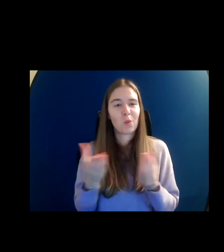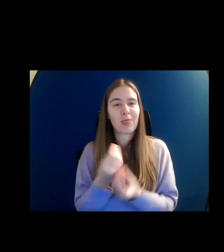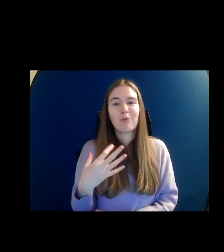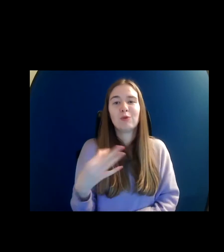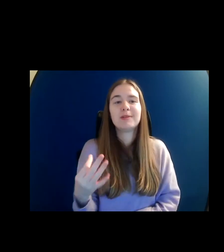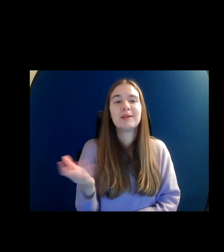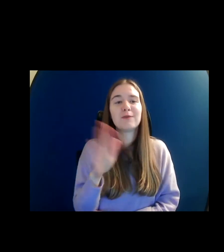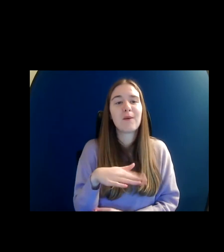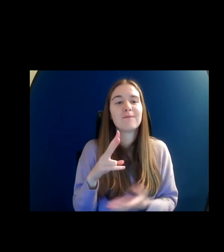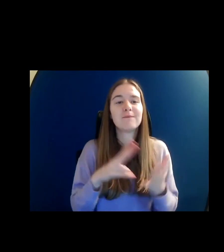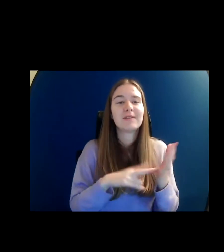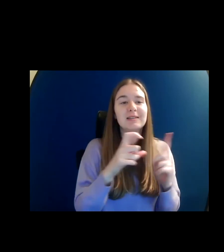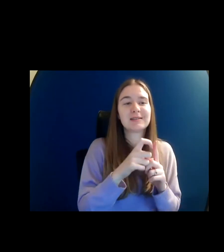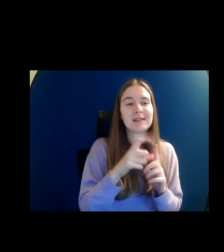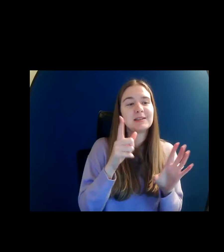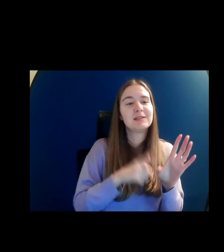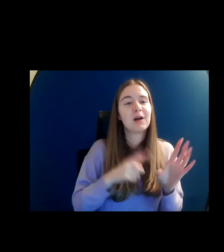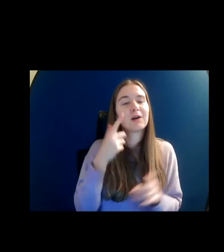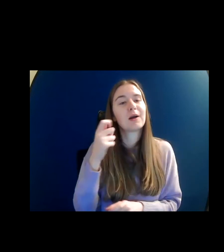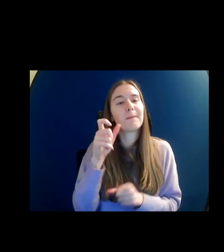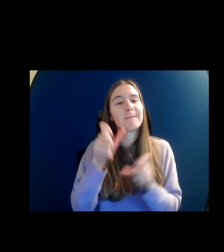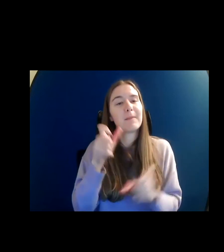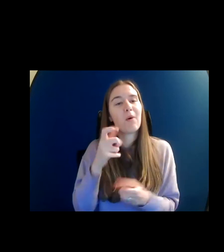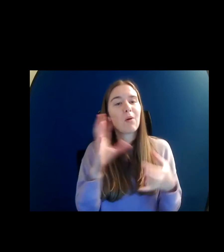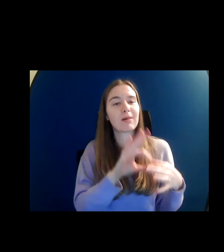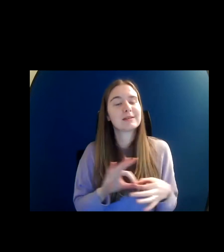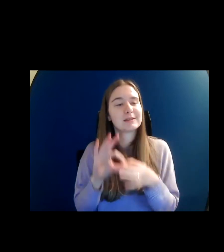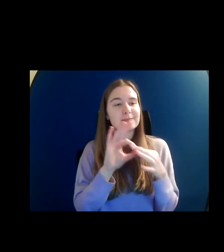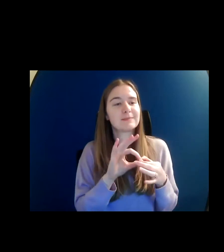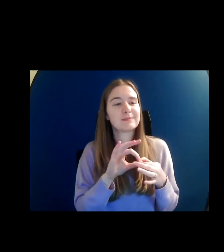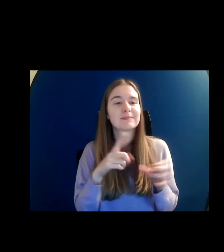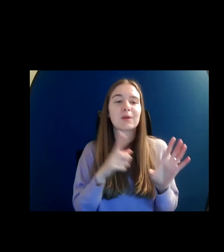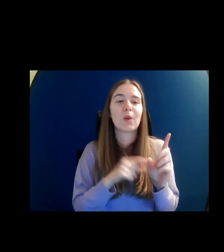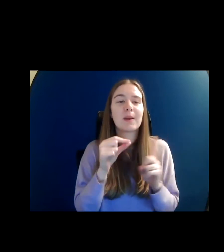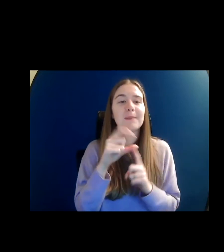from V&A Dundee's Young People Collective. YPC is a group that meets weekly